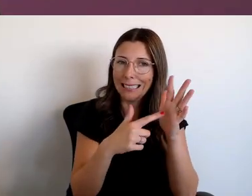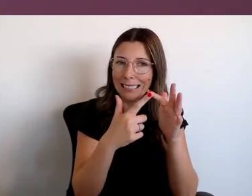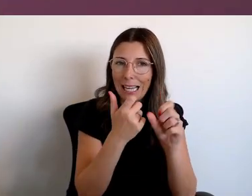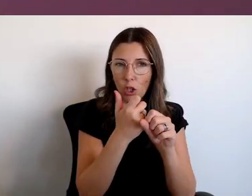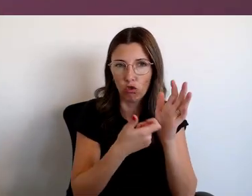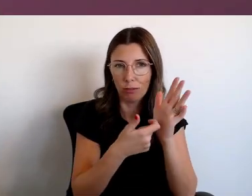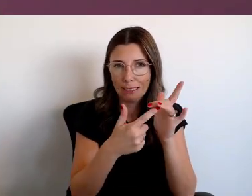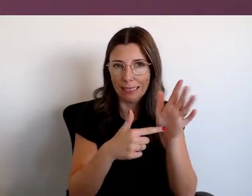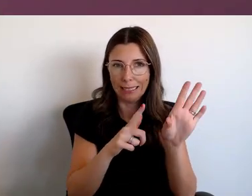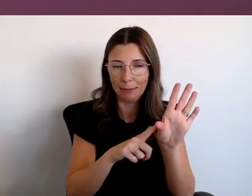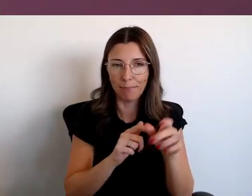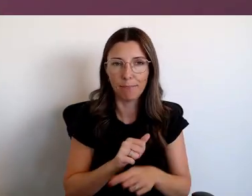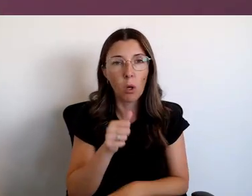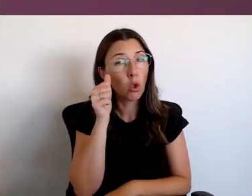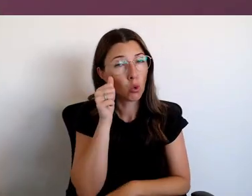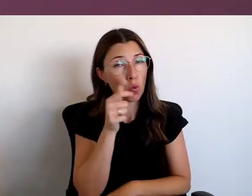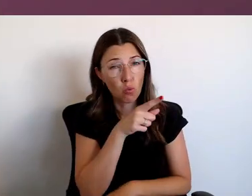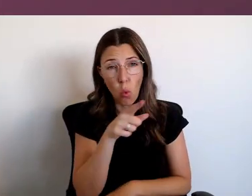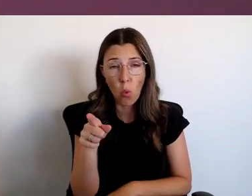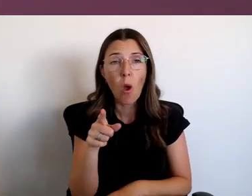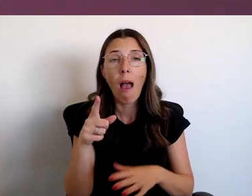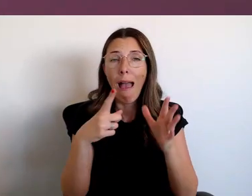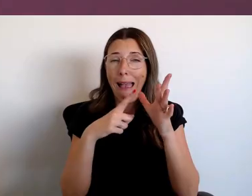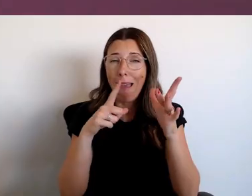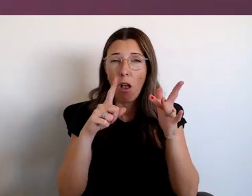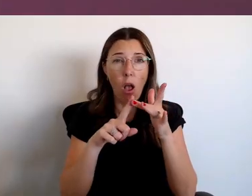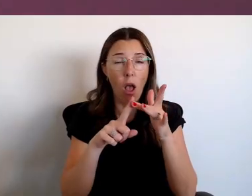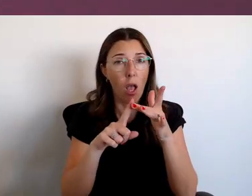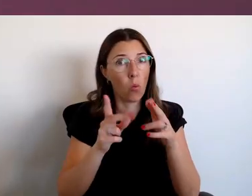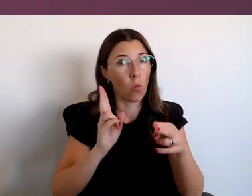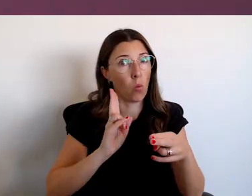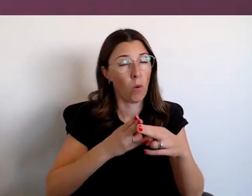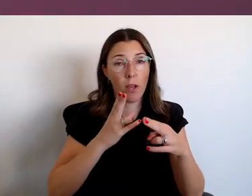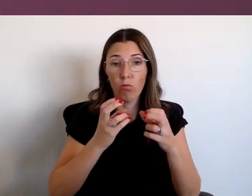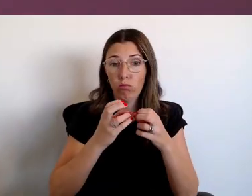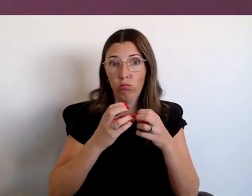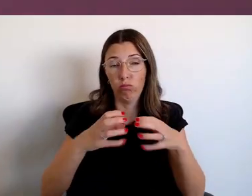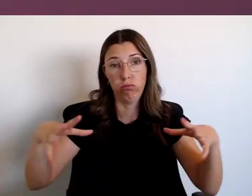And as many of you will know, AI is a fast, emerging technology